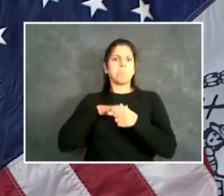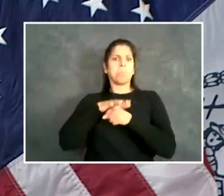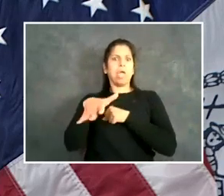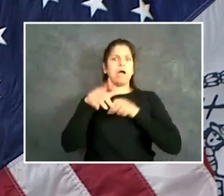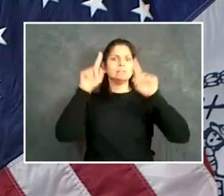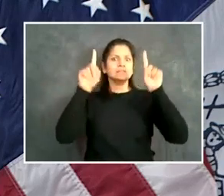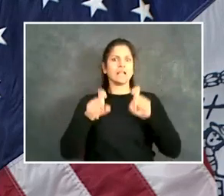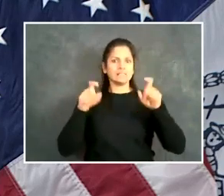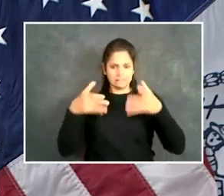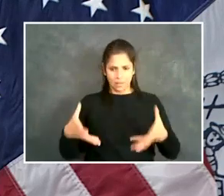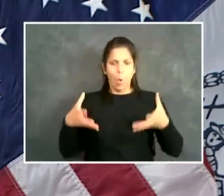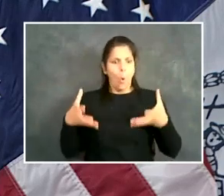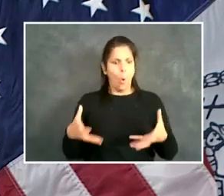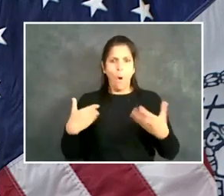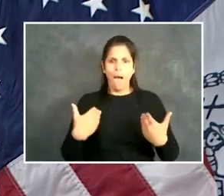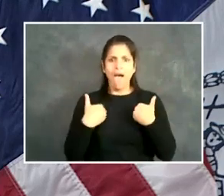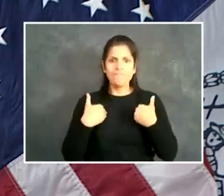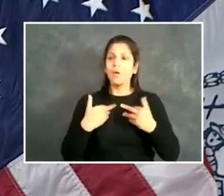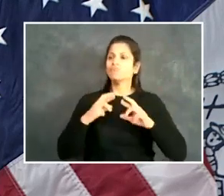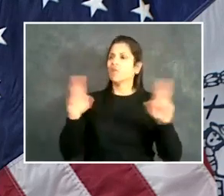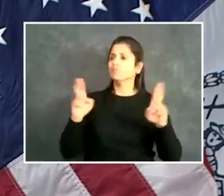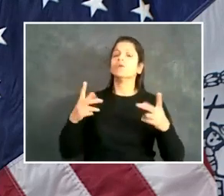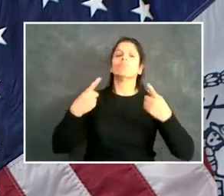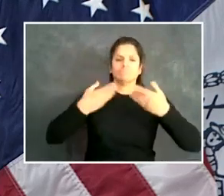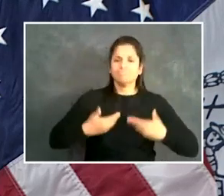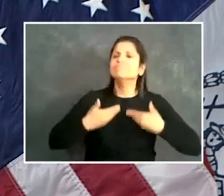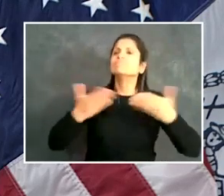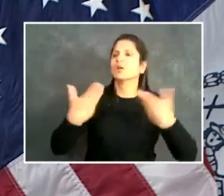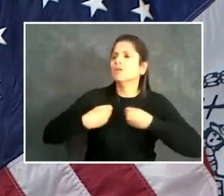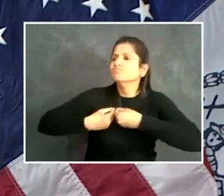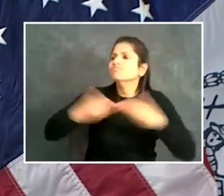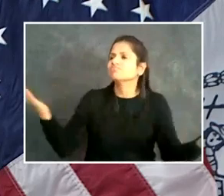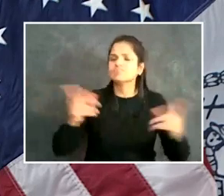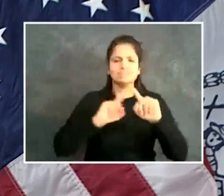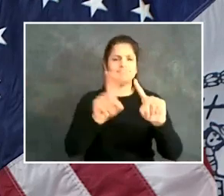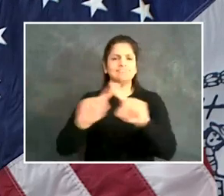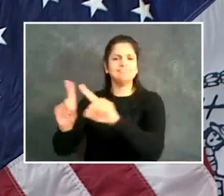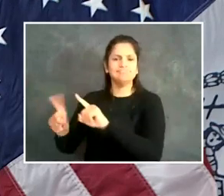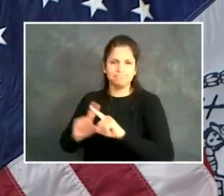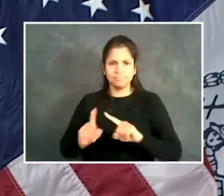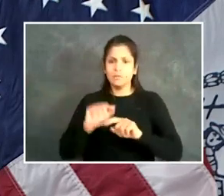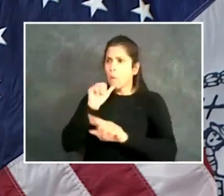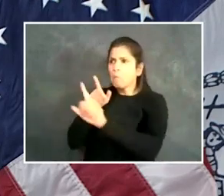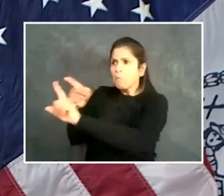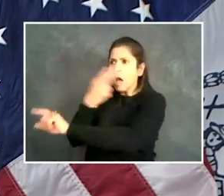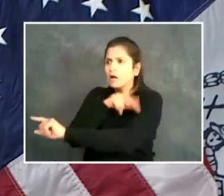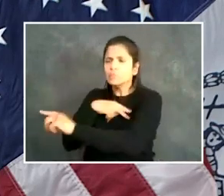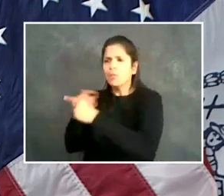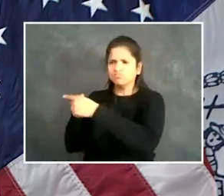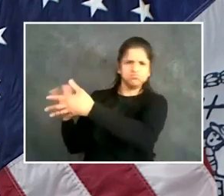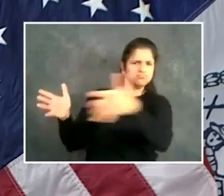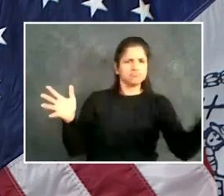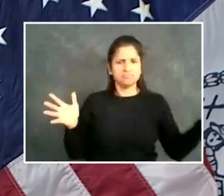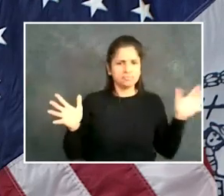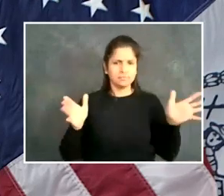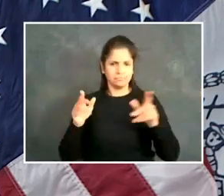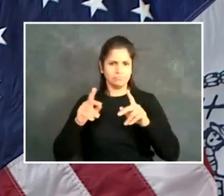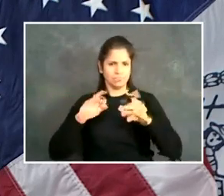RESPONDERS. NOW, AND THE LAST TWO WEEKS, WE ARE OPENING IT UP TO BROADER COMMUNITIES.